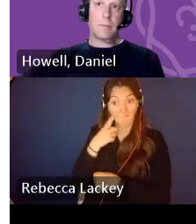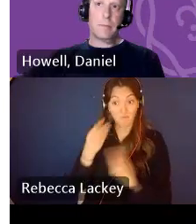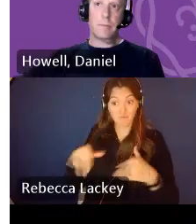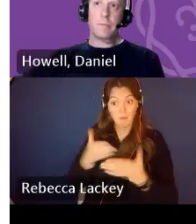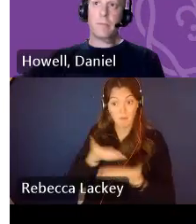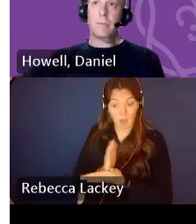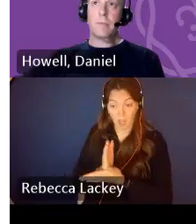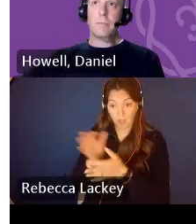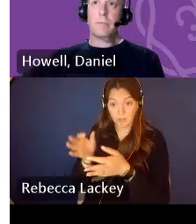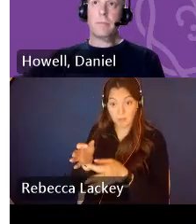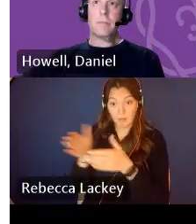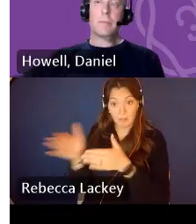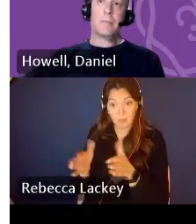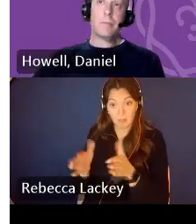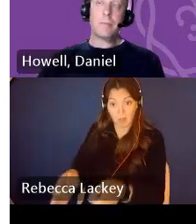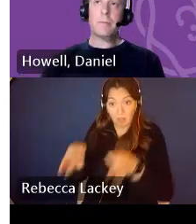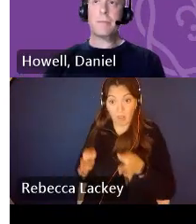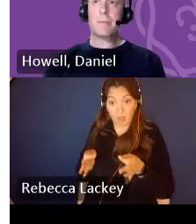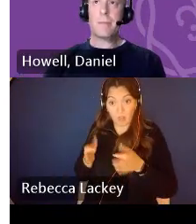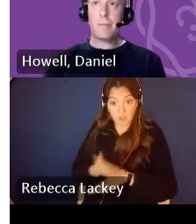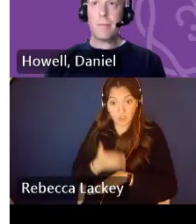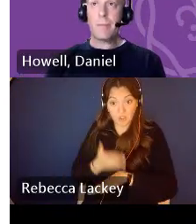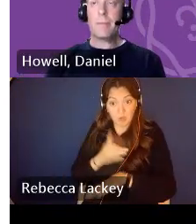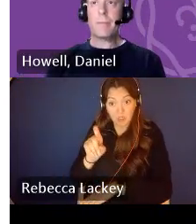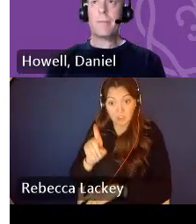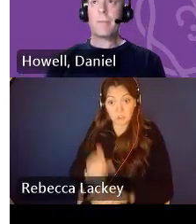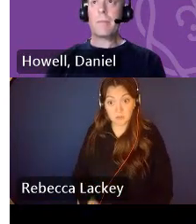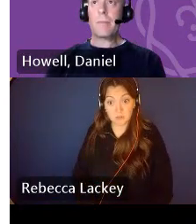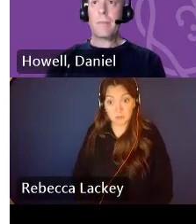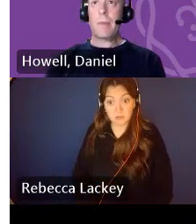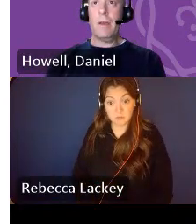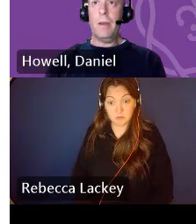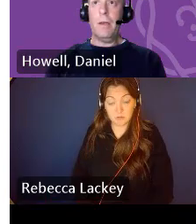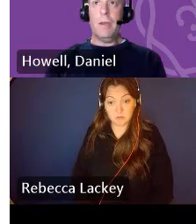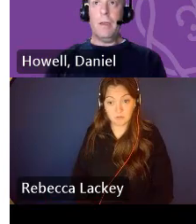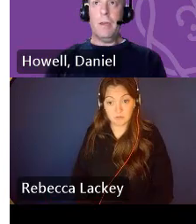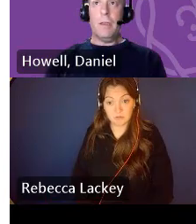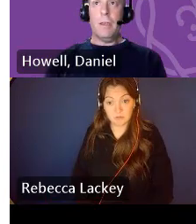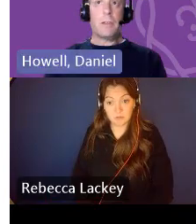is the plan to move up the construction dates